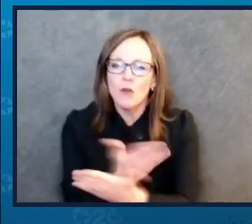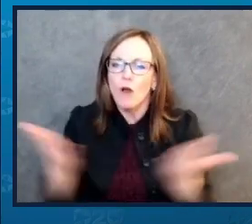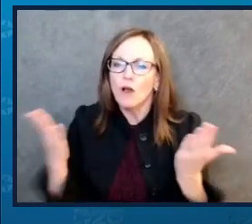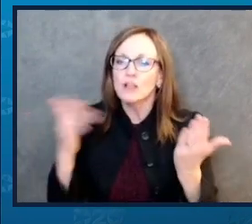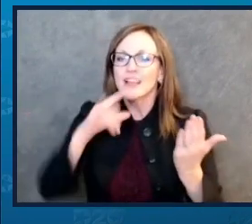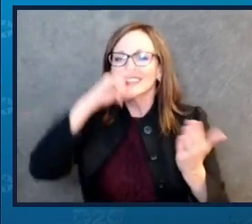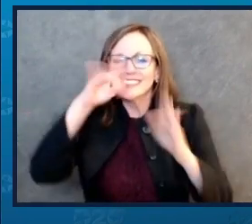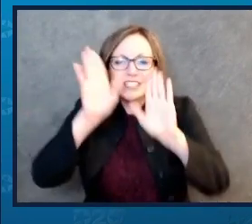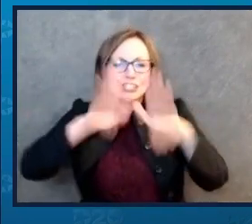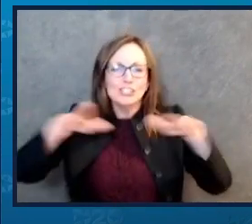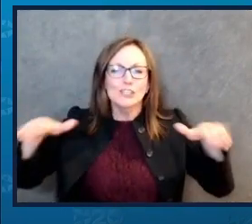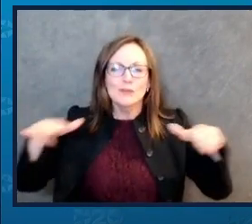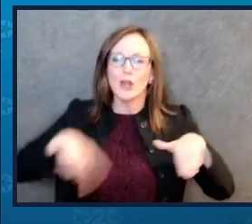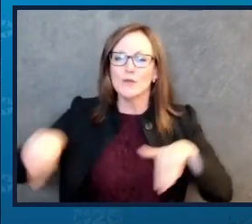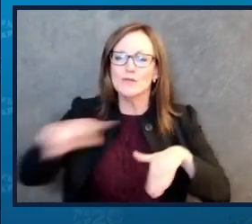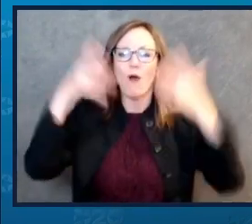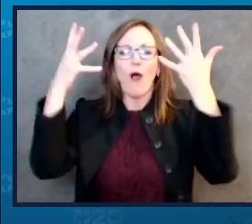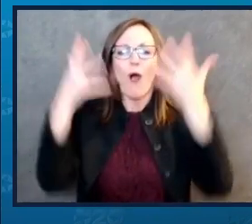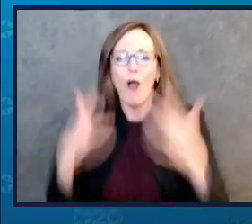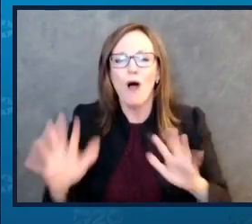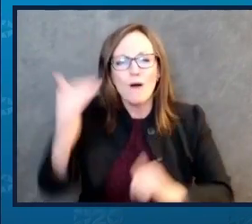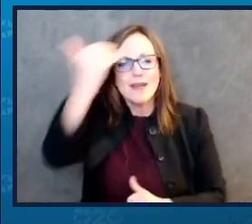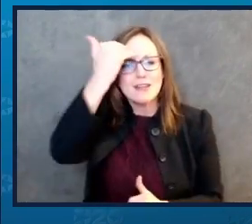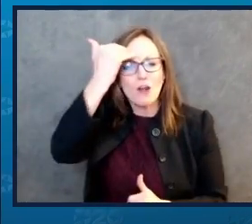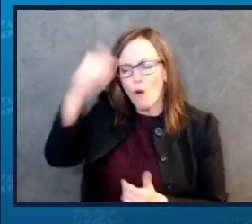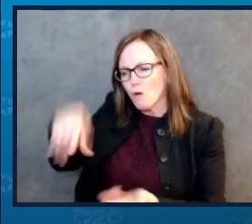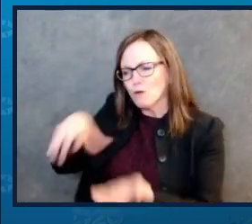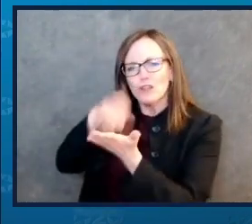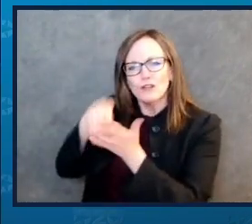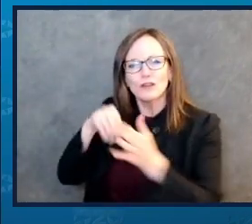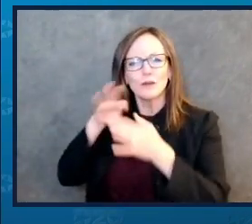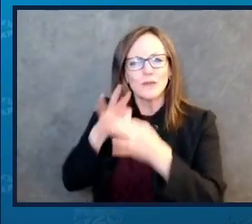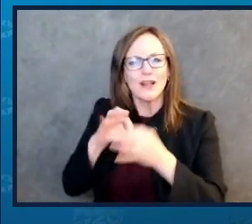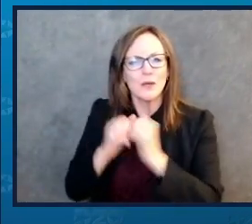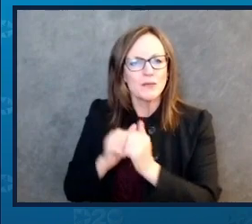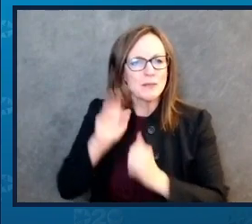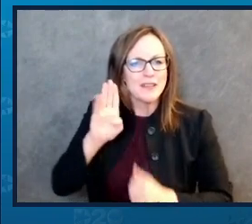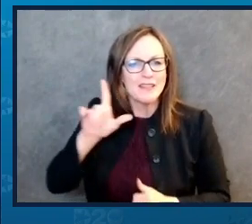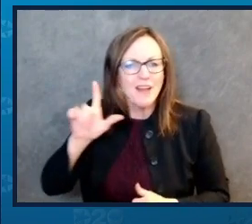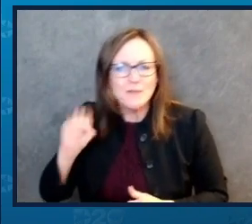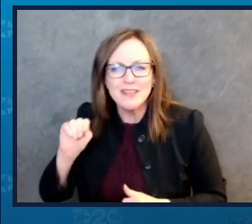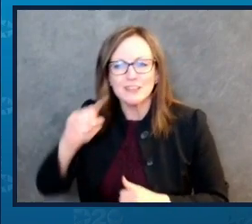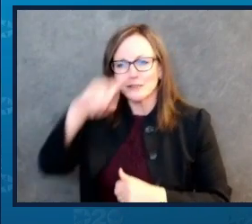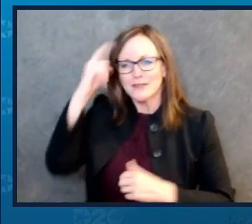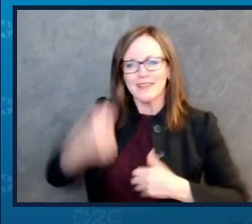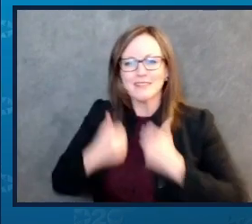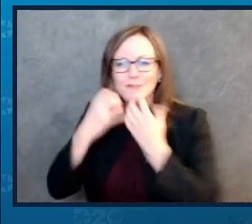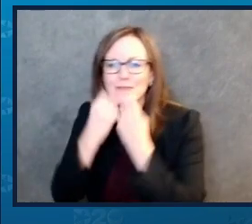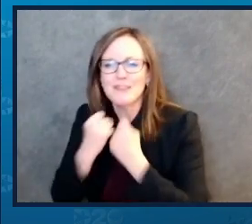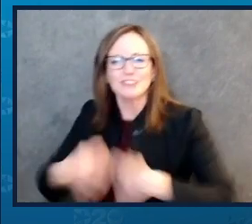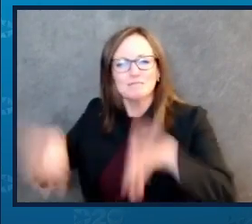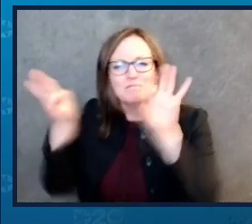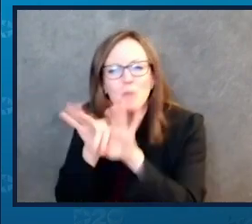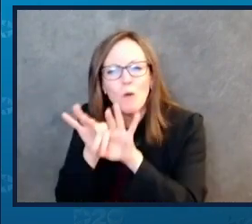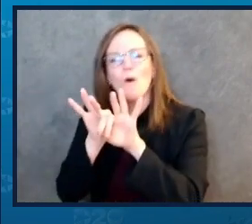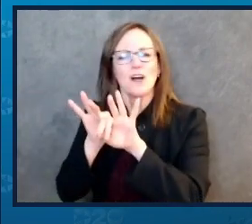BLACK LIVES MATTER.